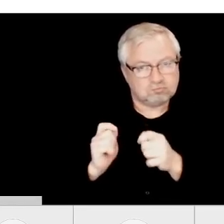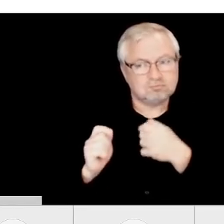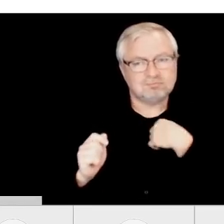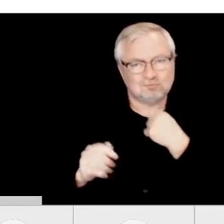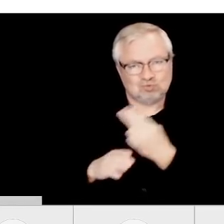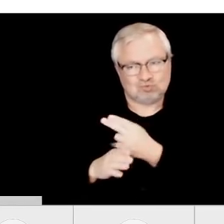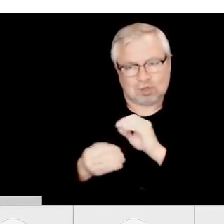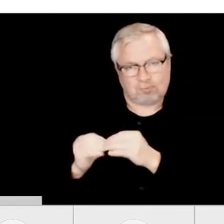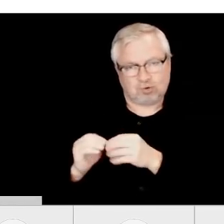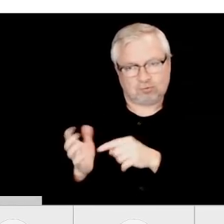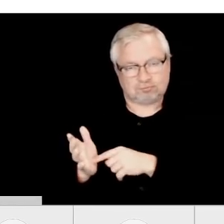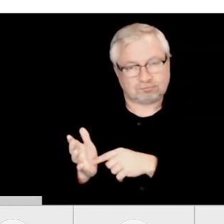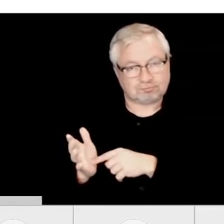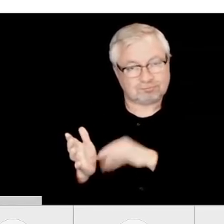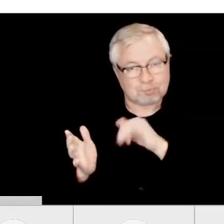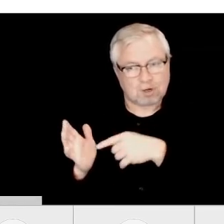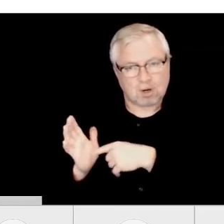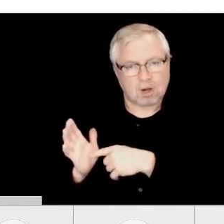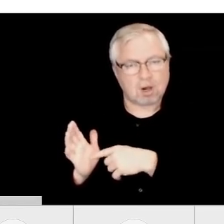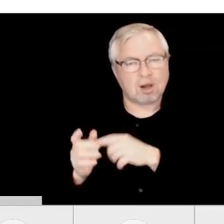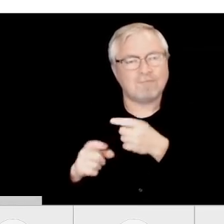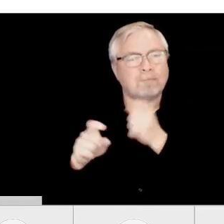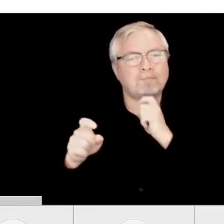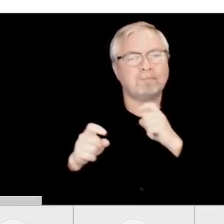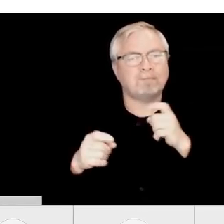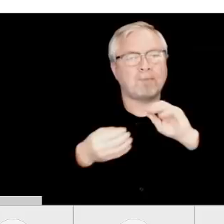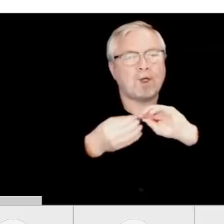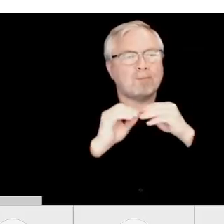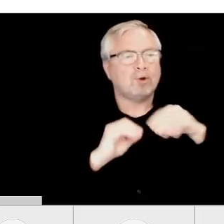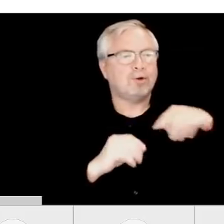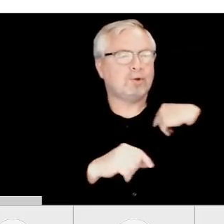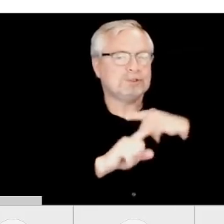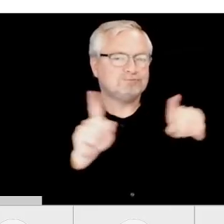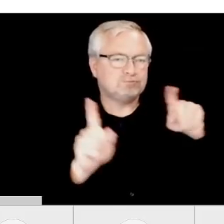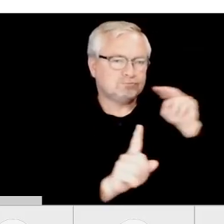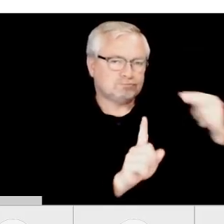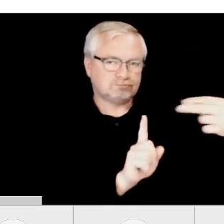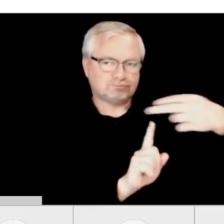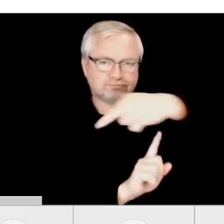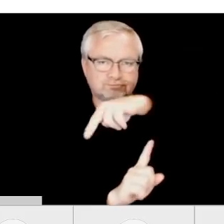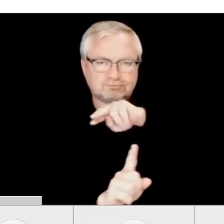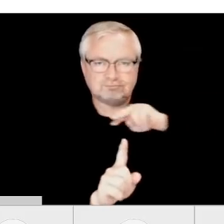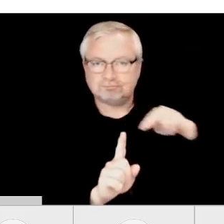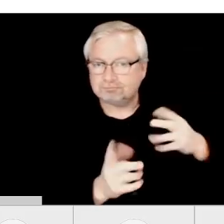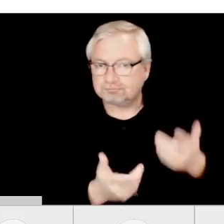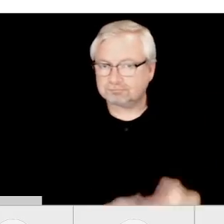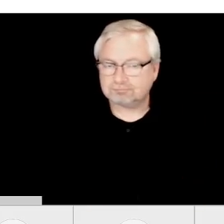Stefan Gildemeister: Thanks, Eva, for the clarification.